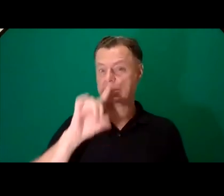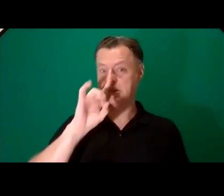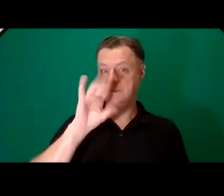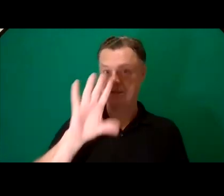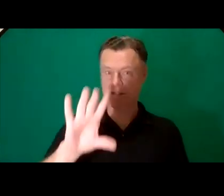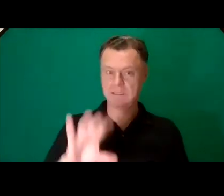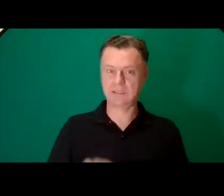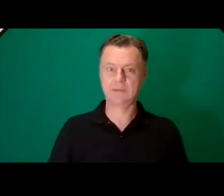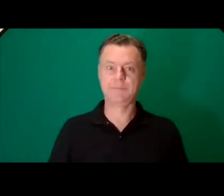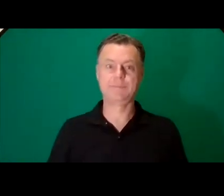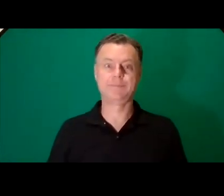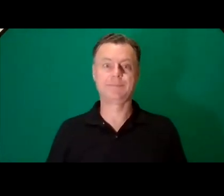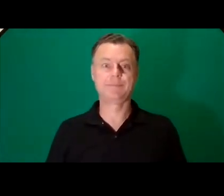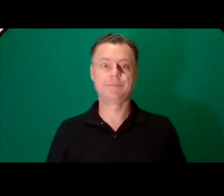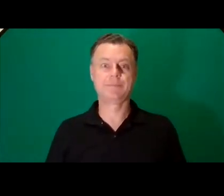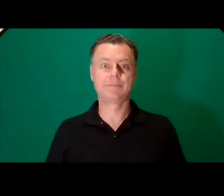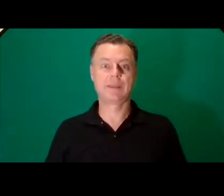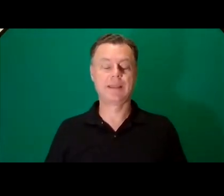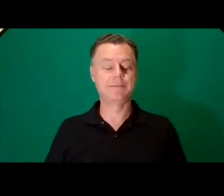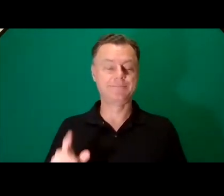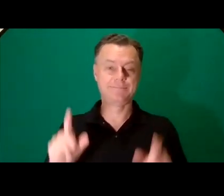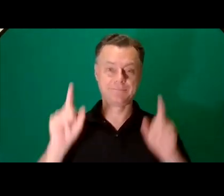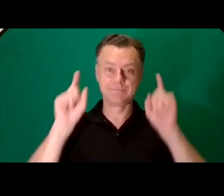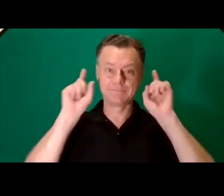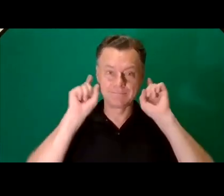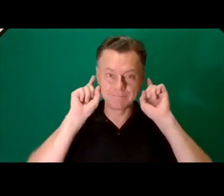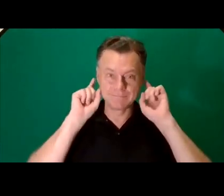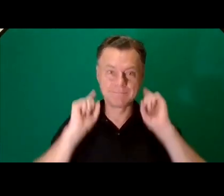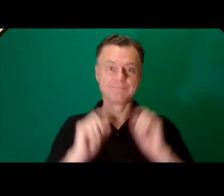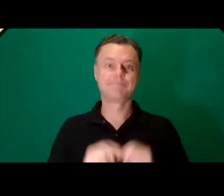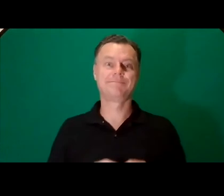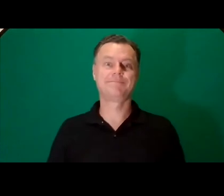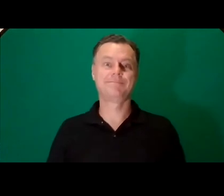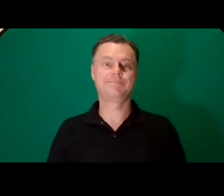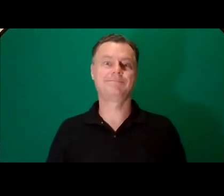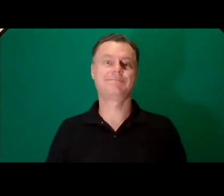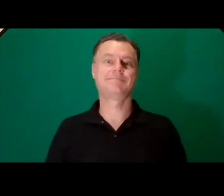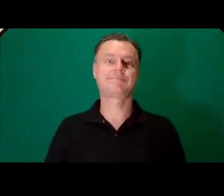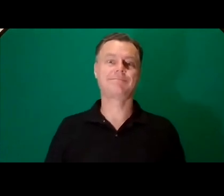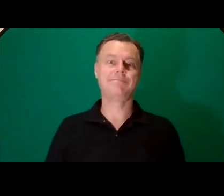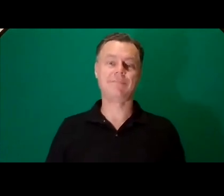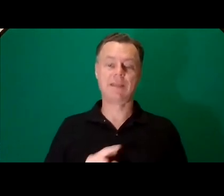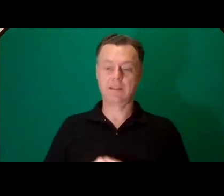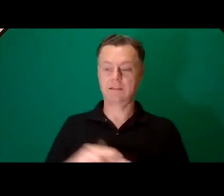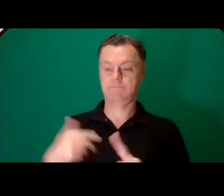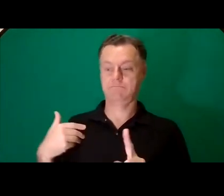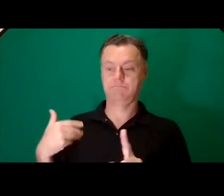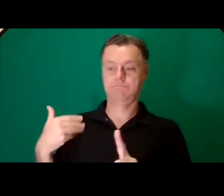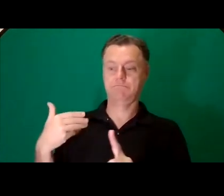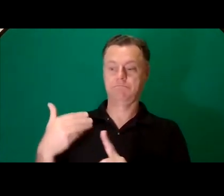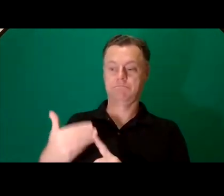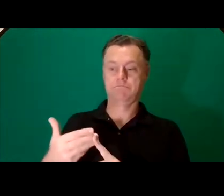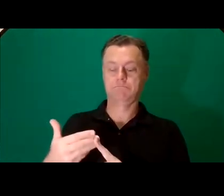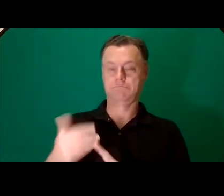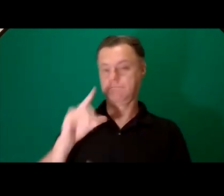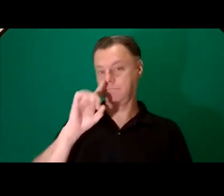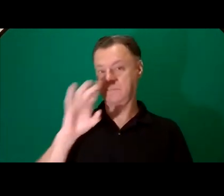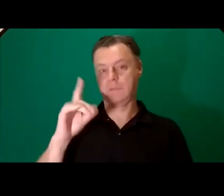I was fitted with hearing aids. Obviously up until that point I thought I was managing